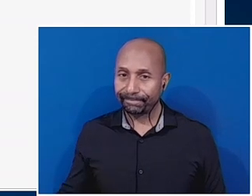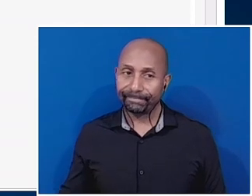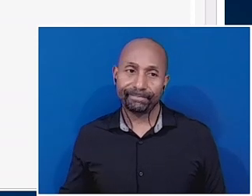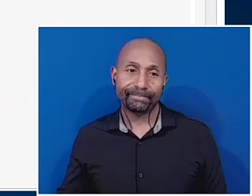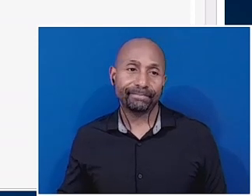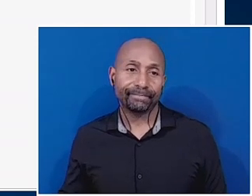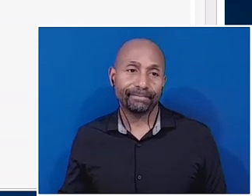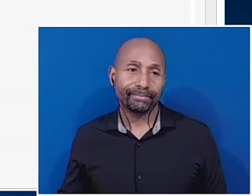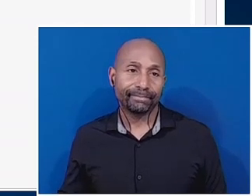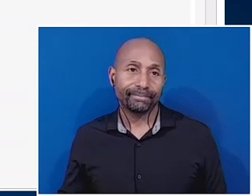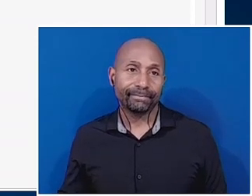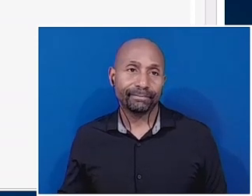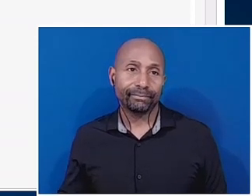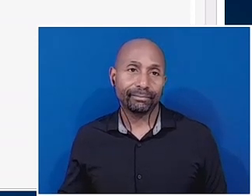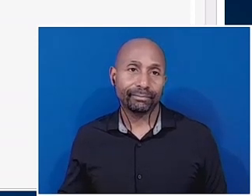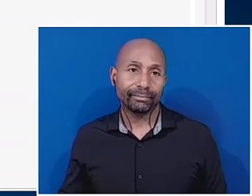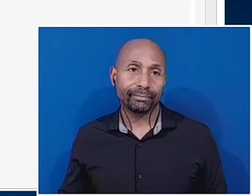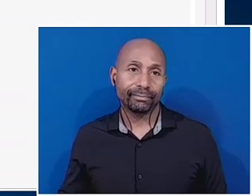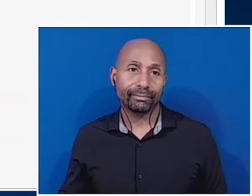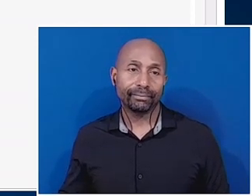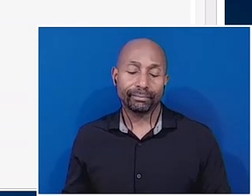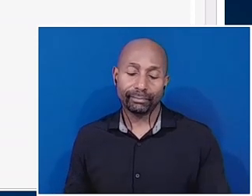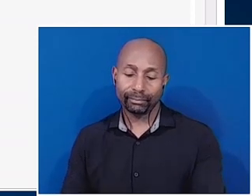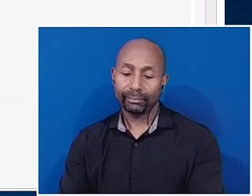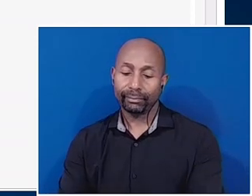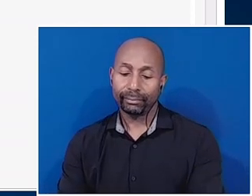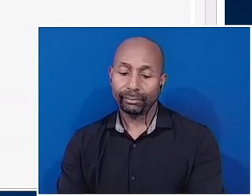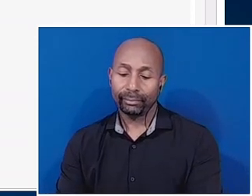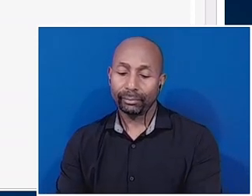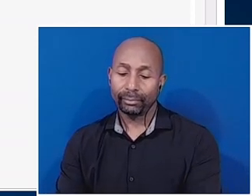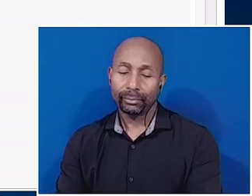many, many community colleges are open